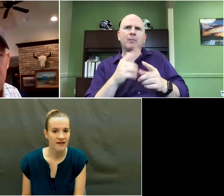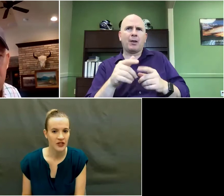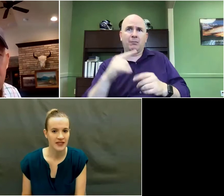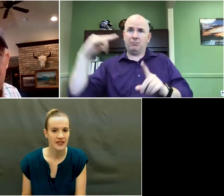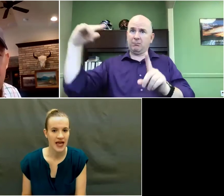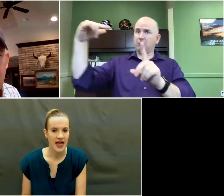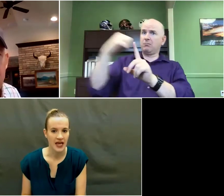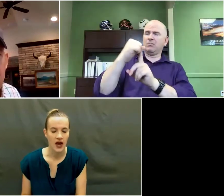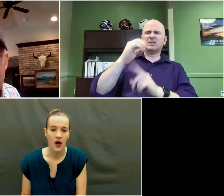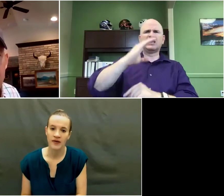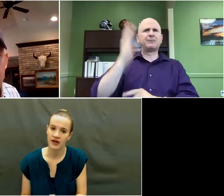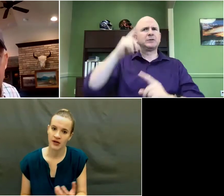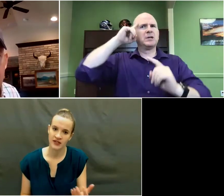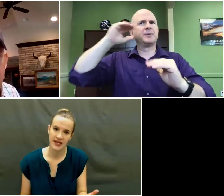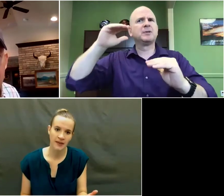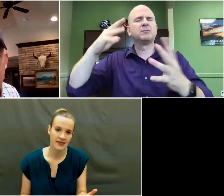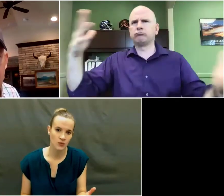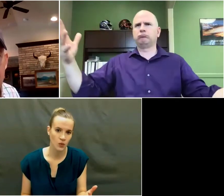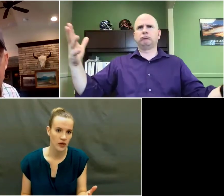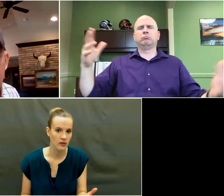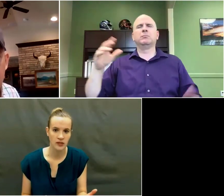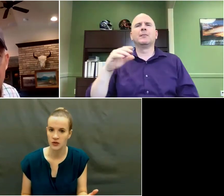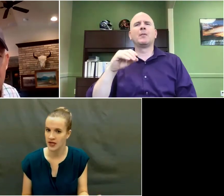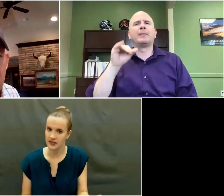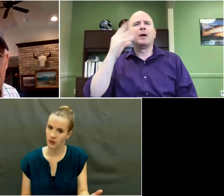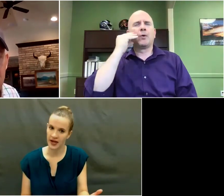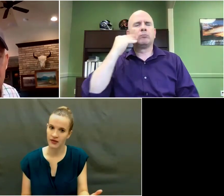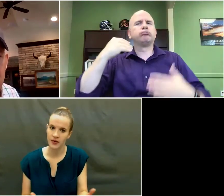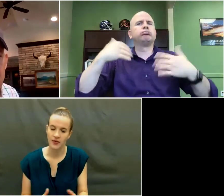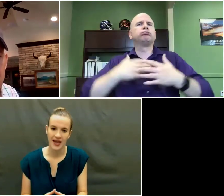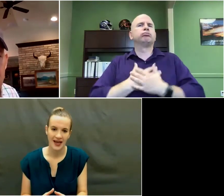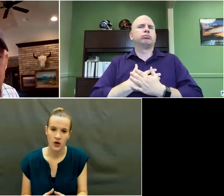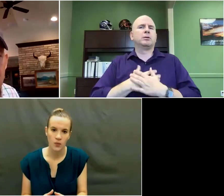just to say, oh, if an emergency happens, we'll do this and we'll make it through. You know, we